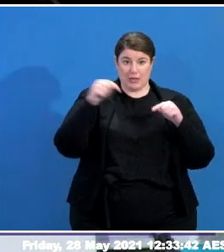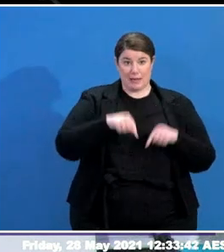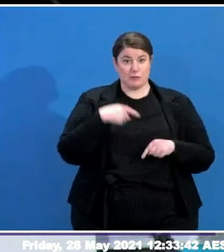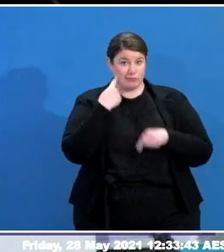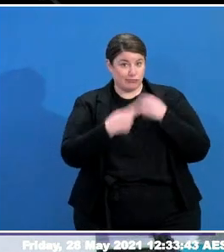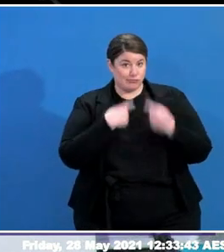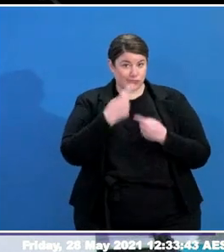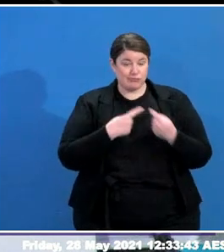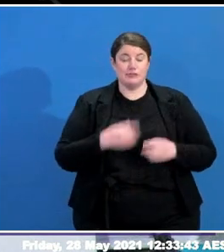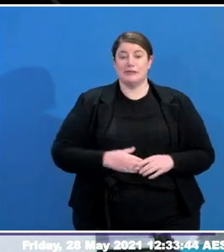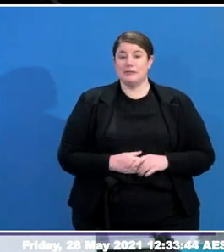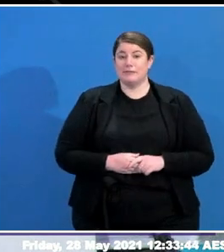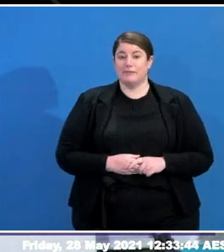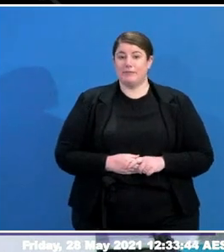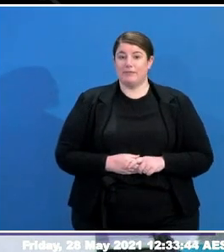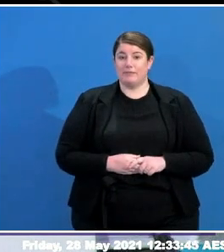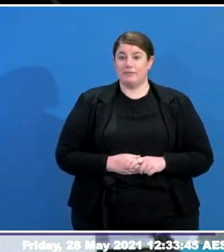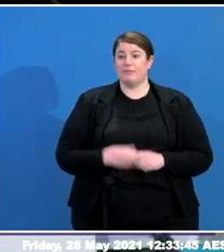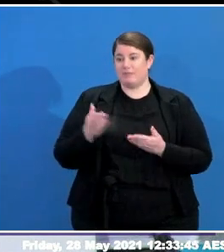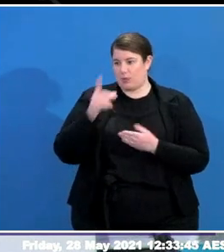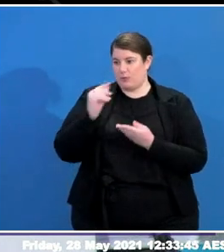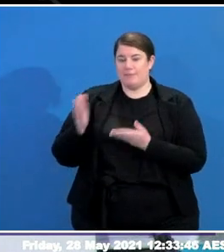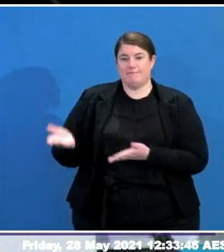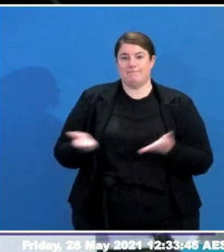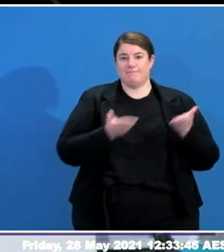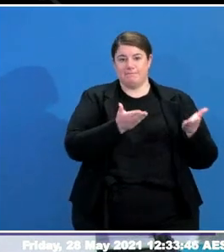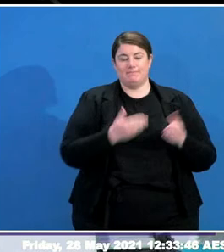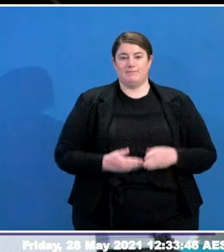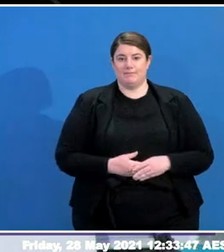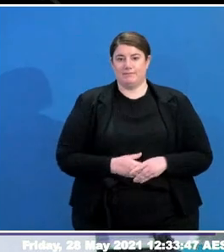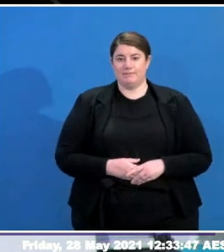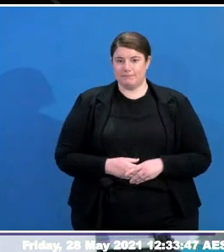May Ms Cuddihy now be excused as a witness, Ms Eastman? Yes, thank you.